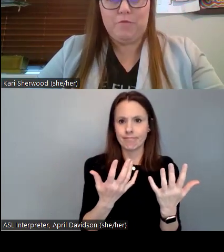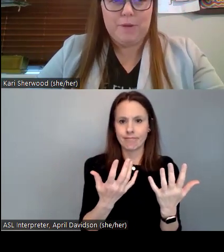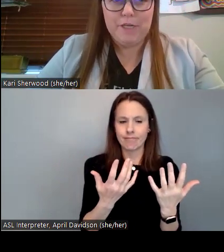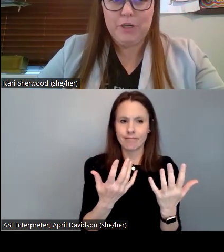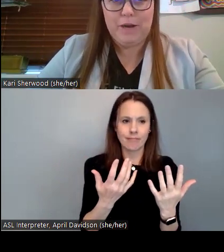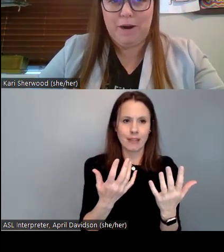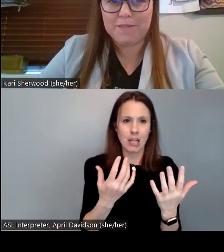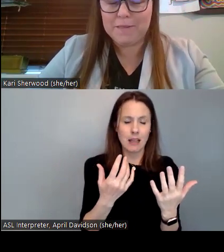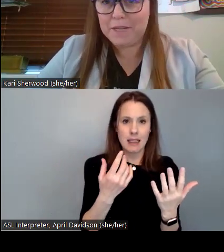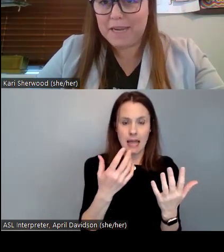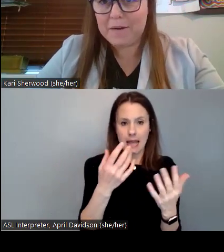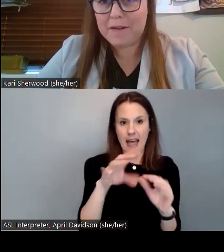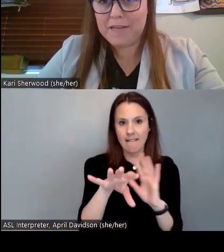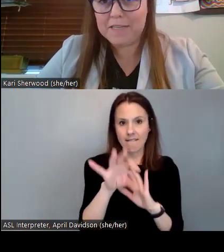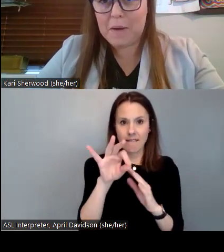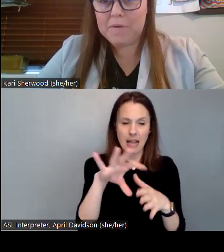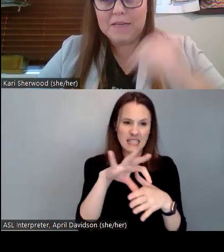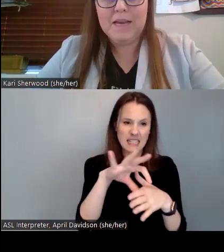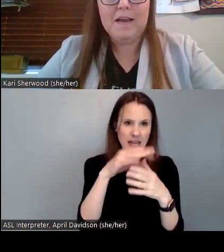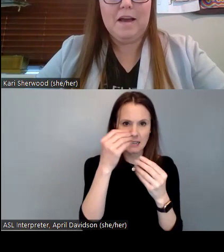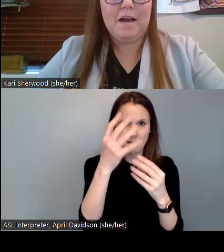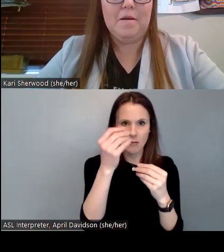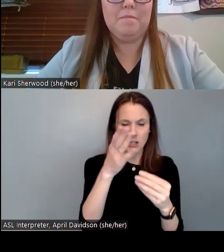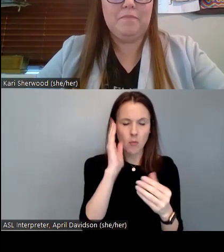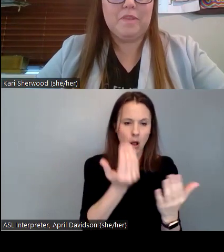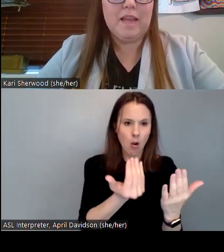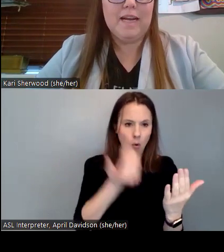information I possibly can about that topic,